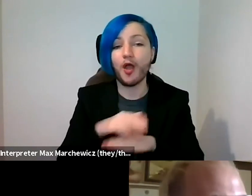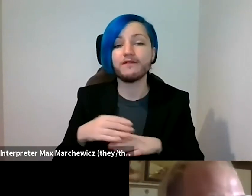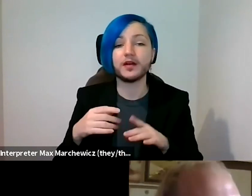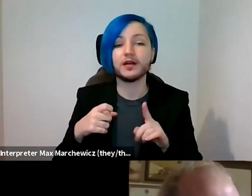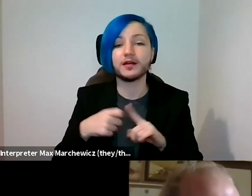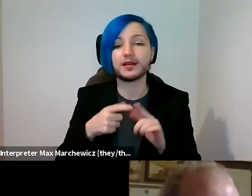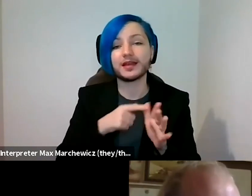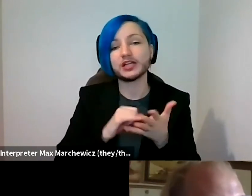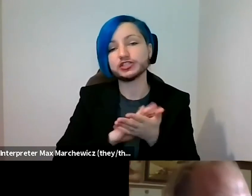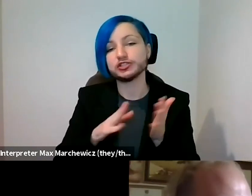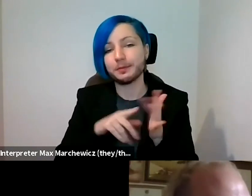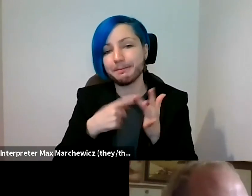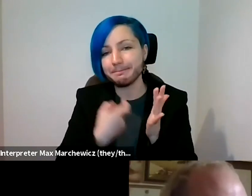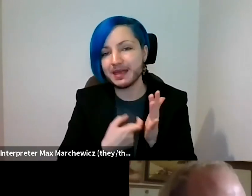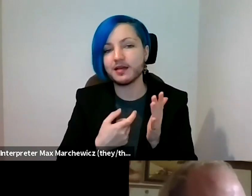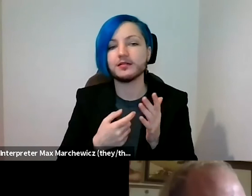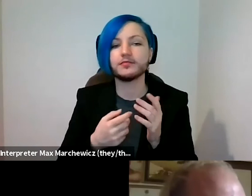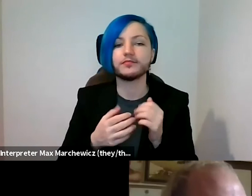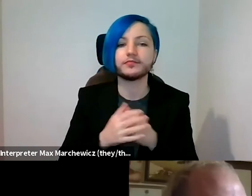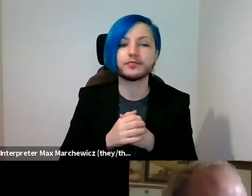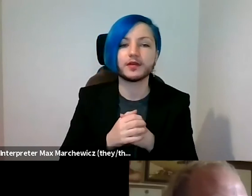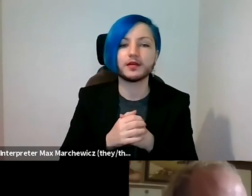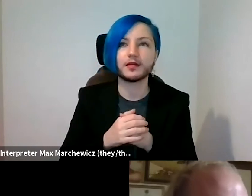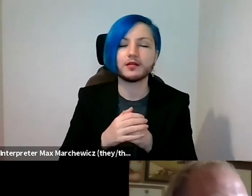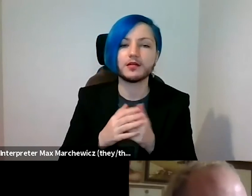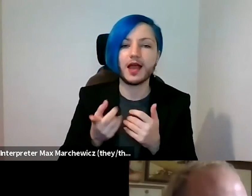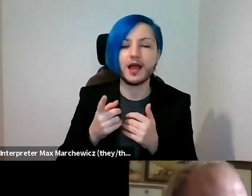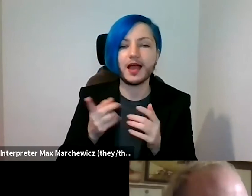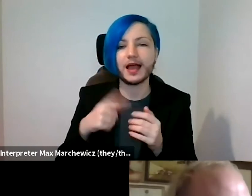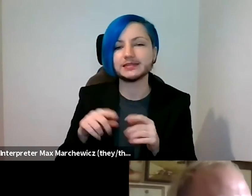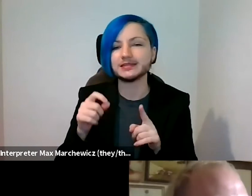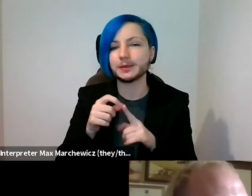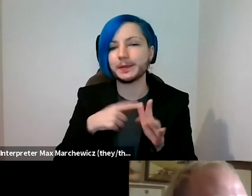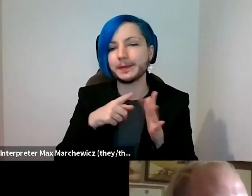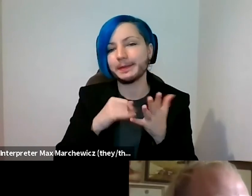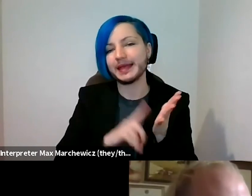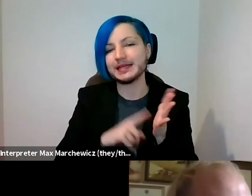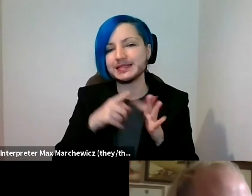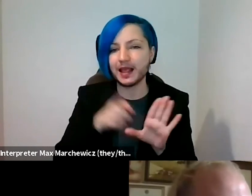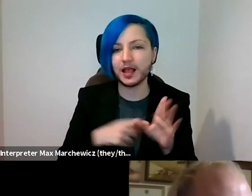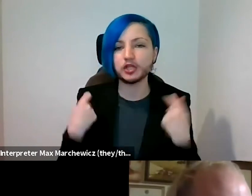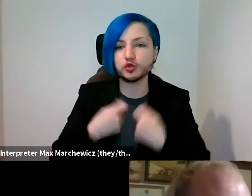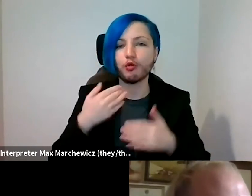or Indian and Paisleys, I think it's called cashmere, but Cashmere and Paisley Shawls in British Literature,